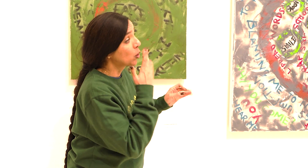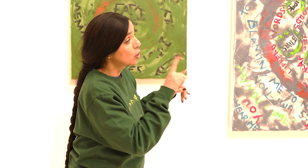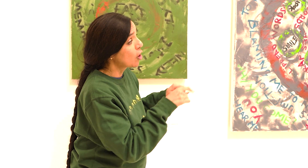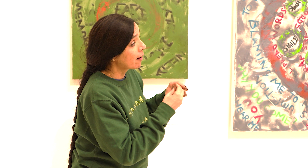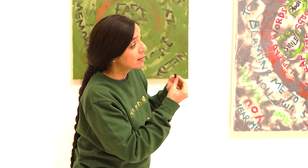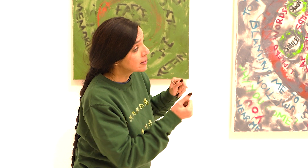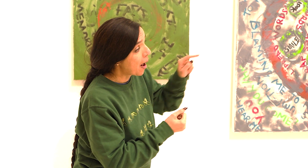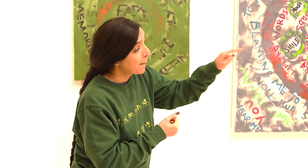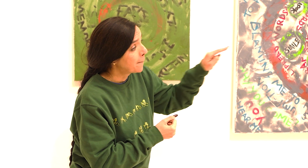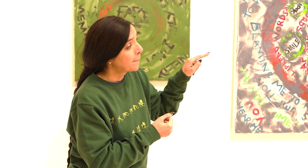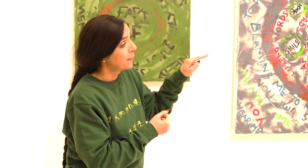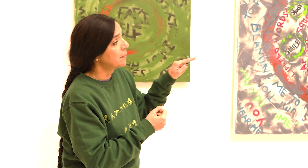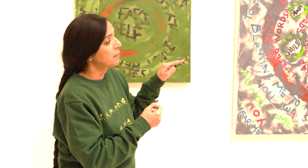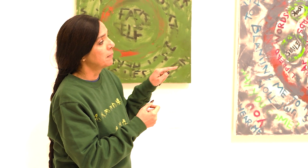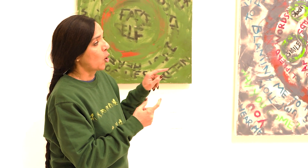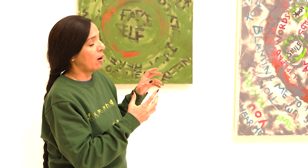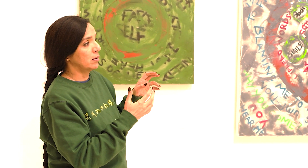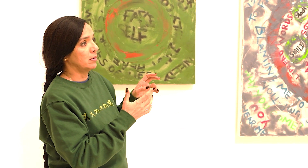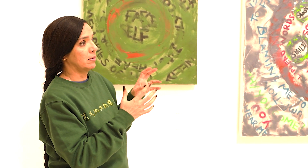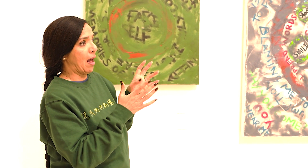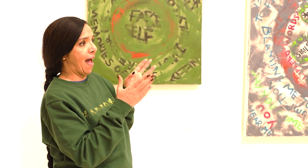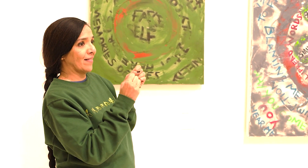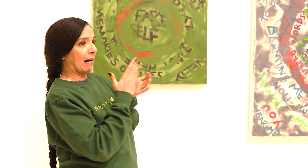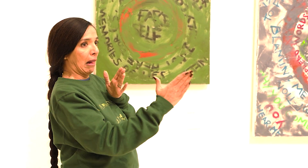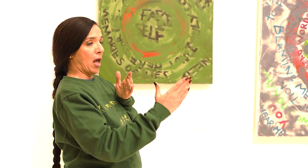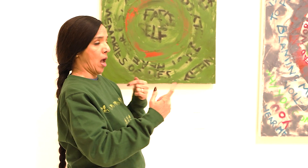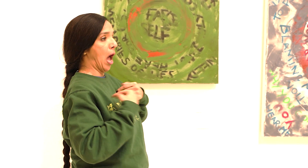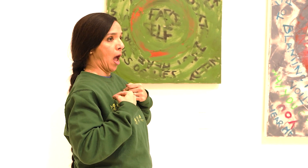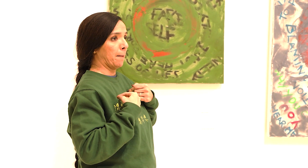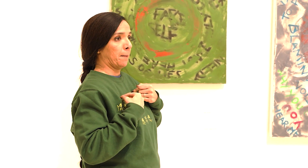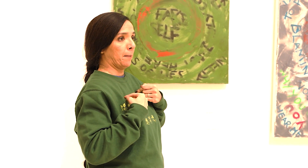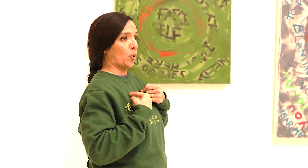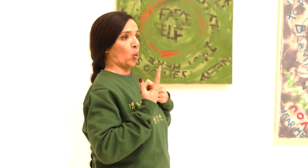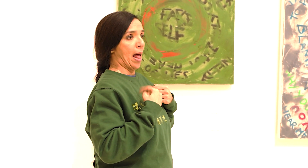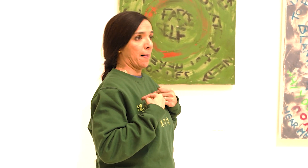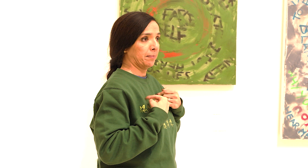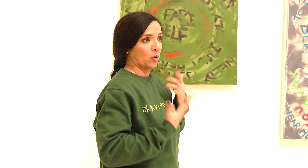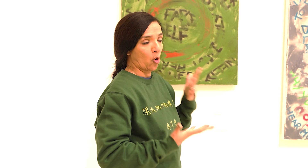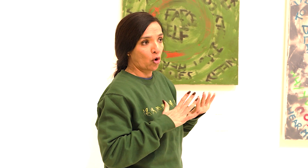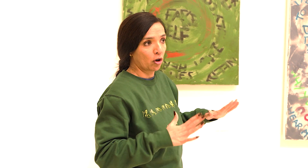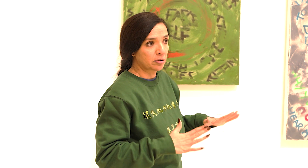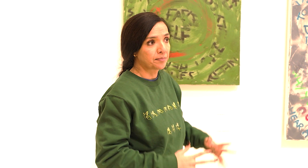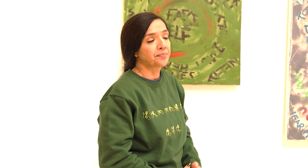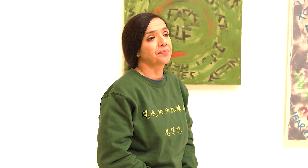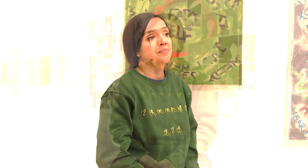So, some of them don't have circles, because for me, there was clarity, then, about who I am or not.